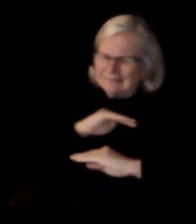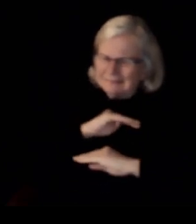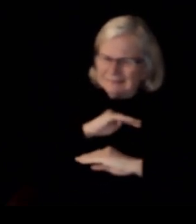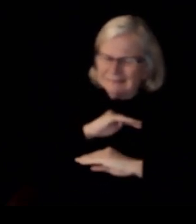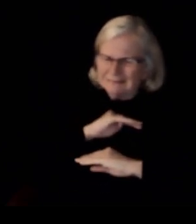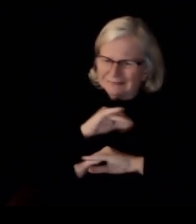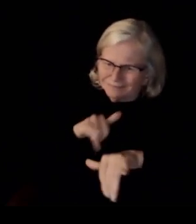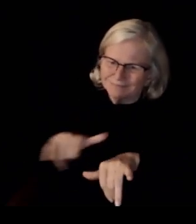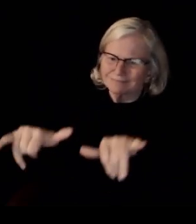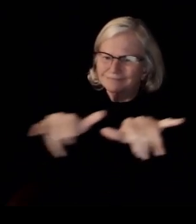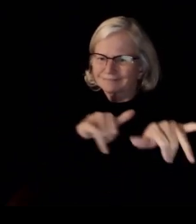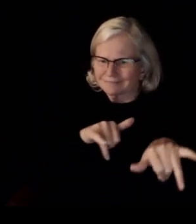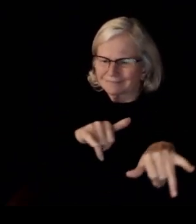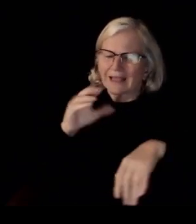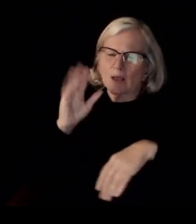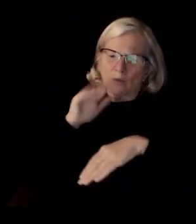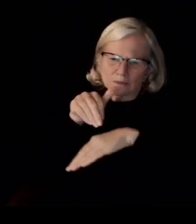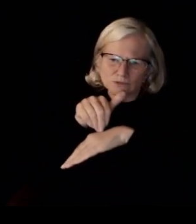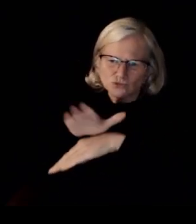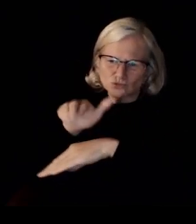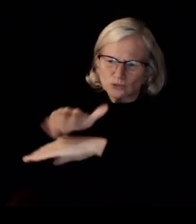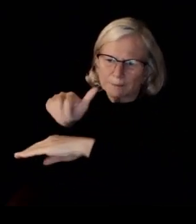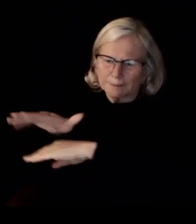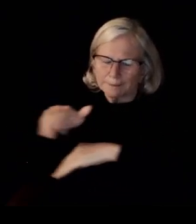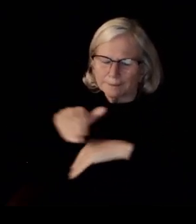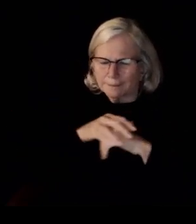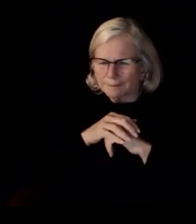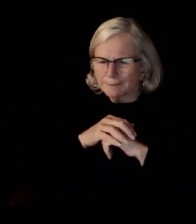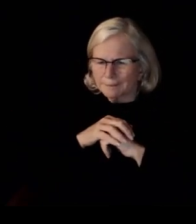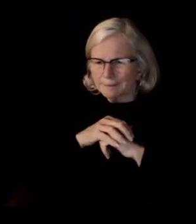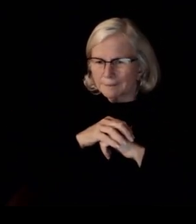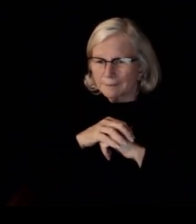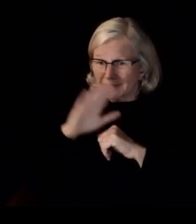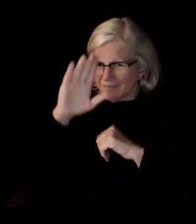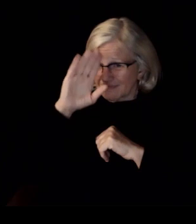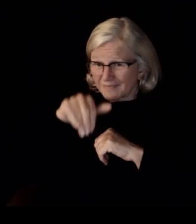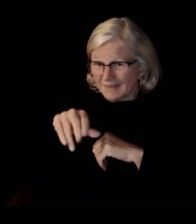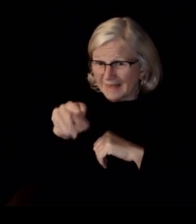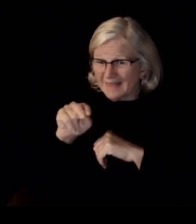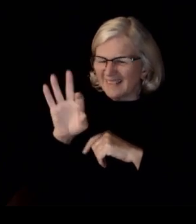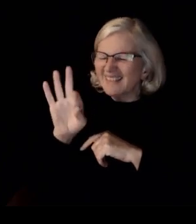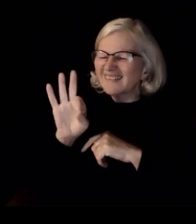the warehouse. As you know n95 respirators continue to be a constant challenge for us